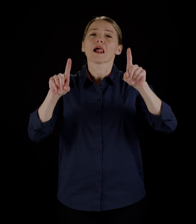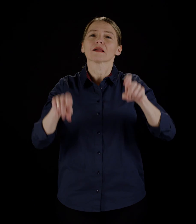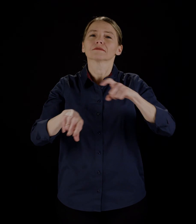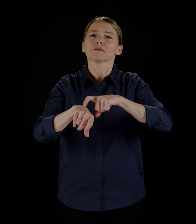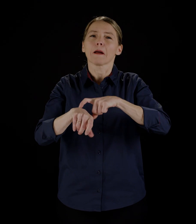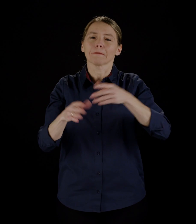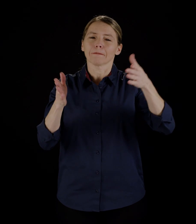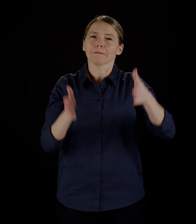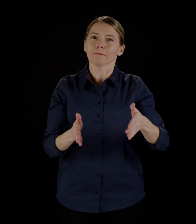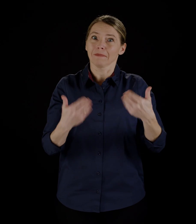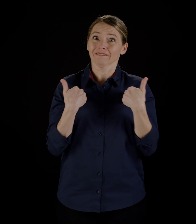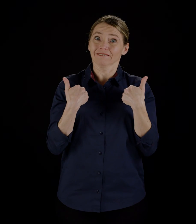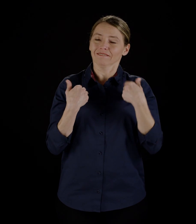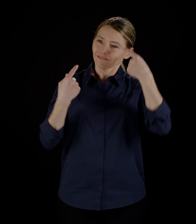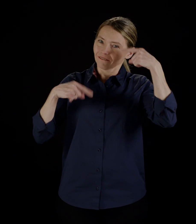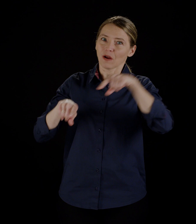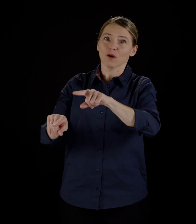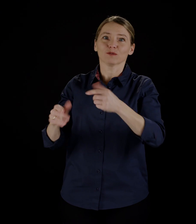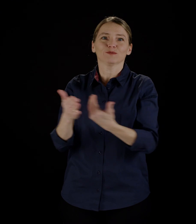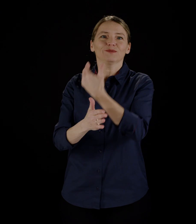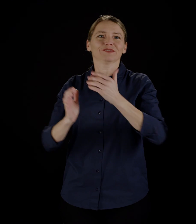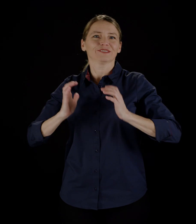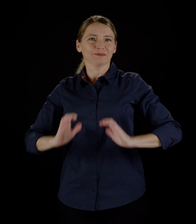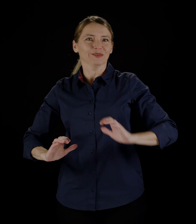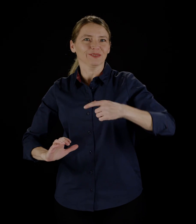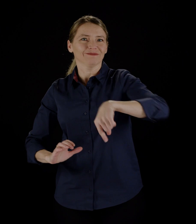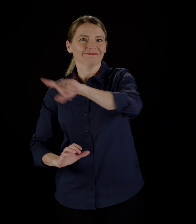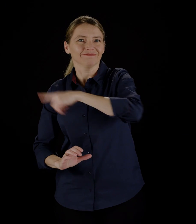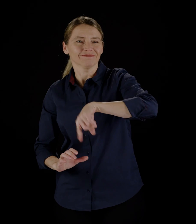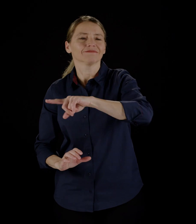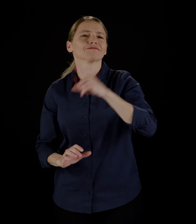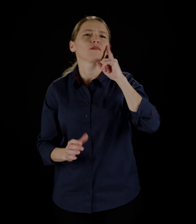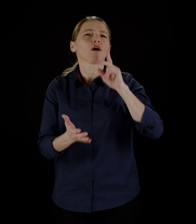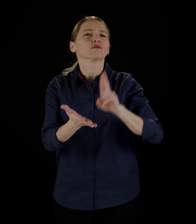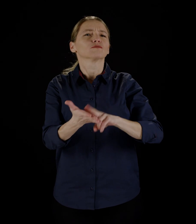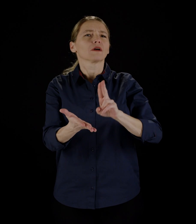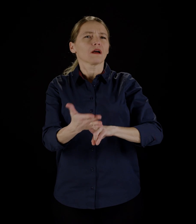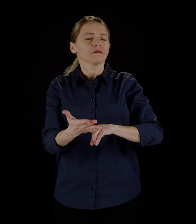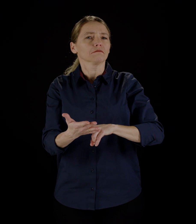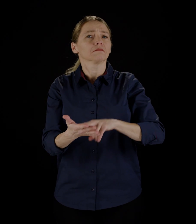A Trial Period is available to new customers for contracts that are subject to an early